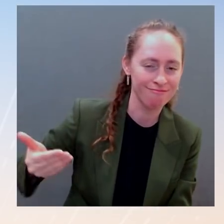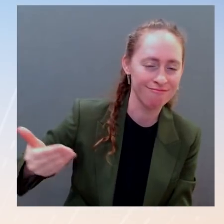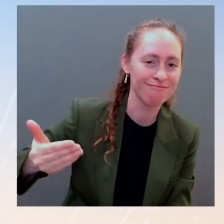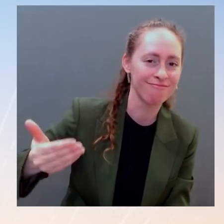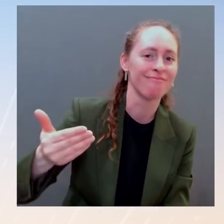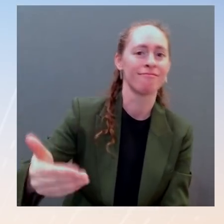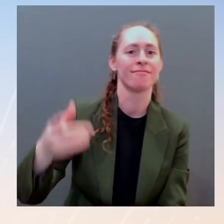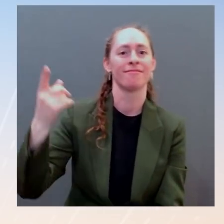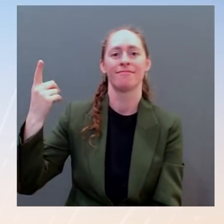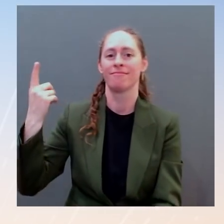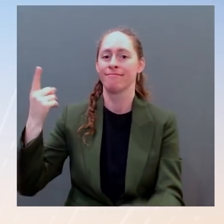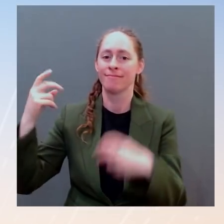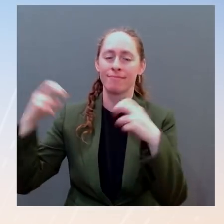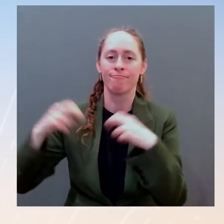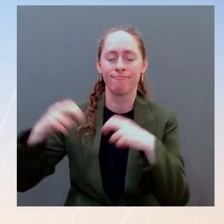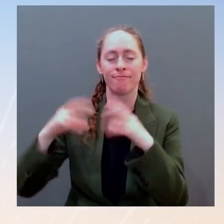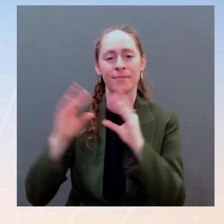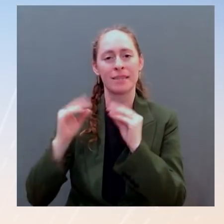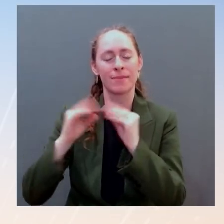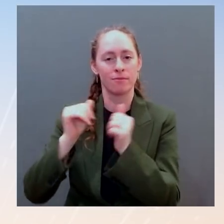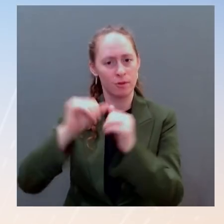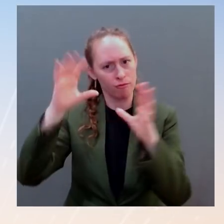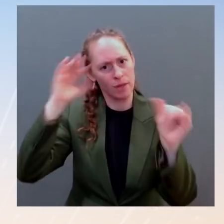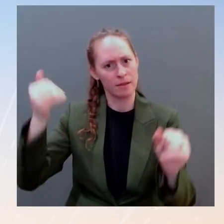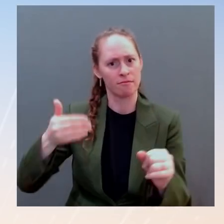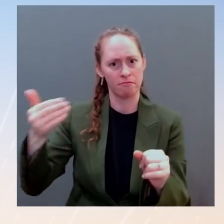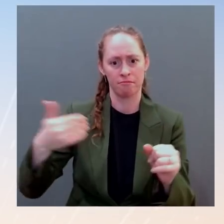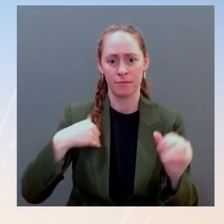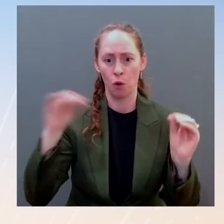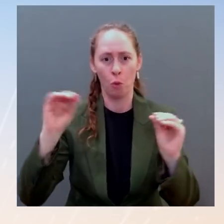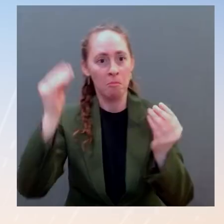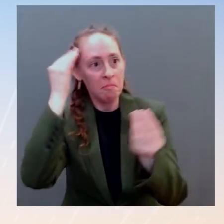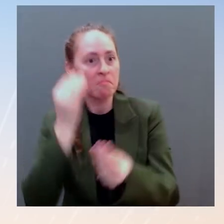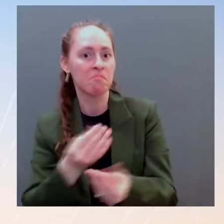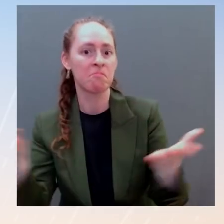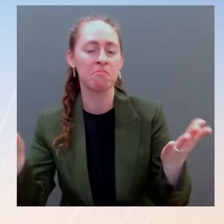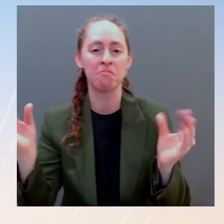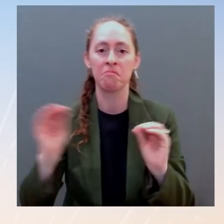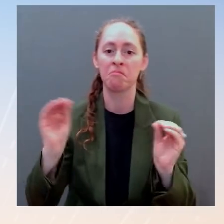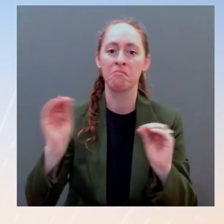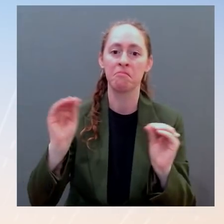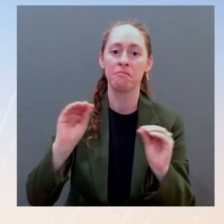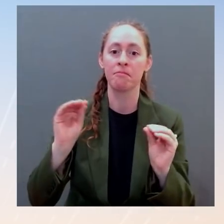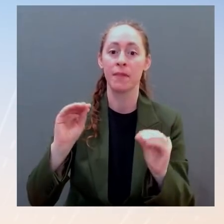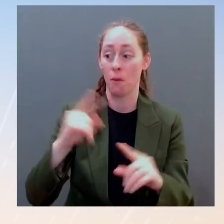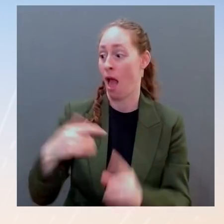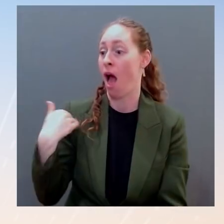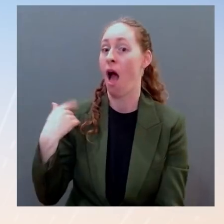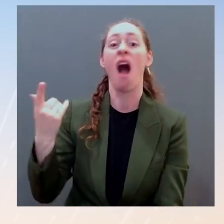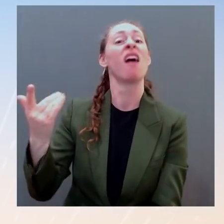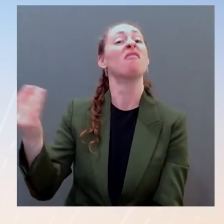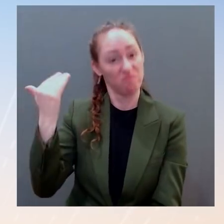I have nothing to announce at this point, but I can assure you when we have something to announce, it will involve a new important role to --